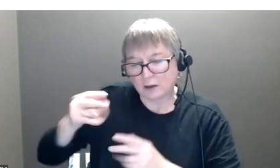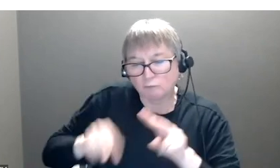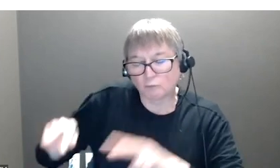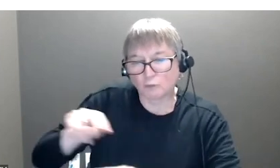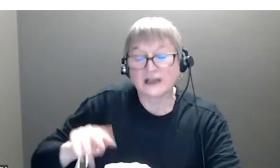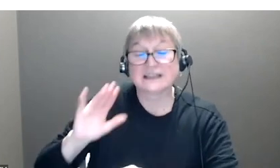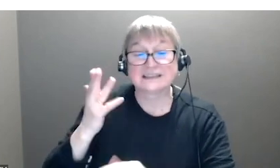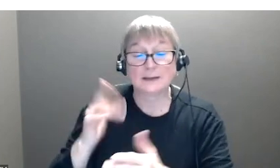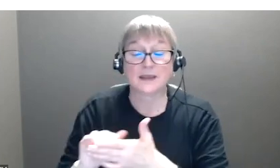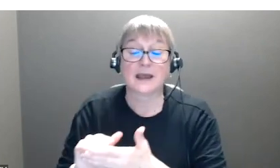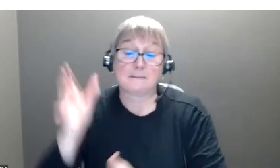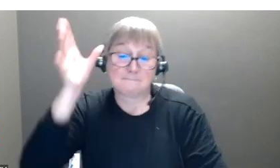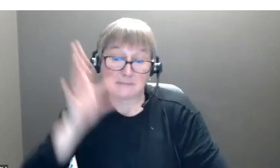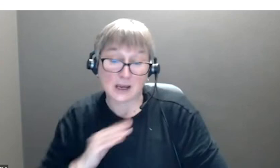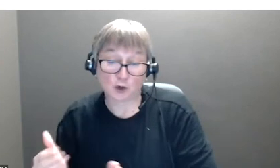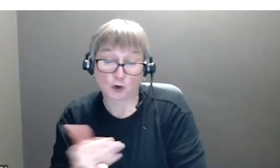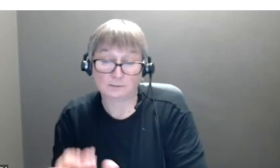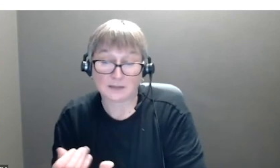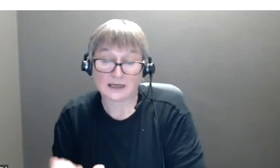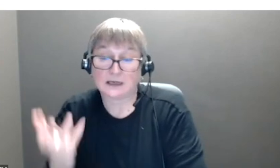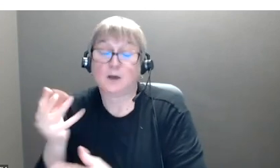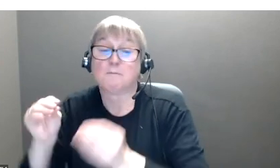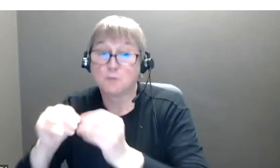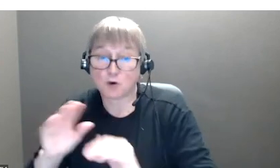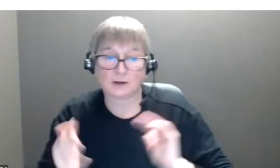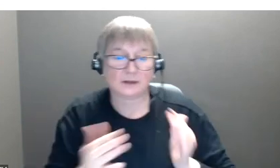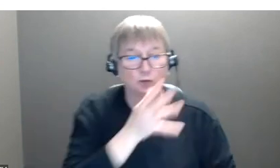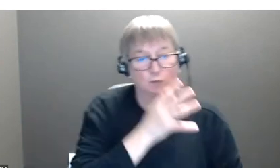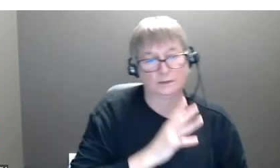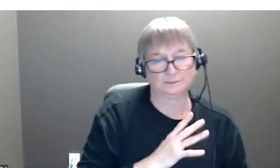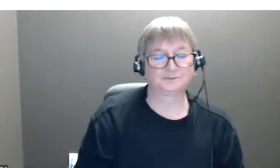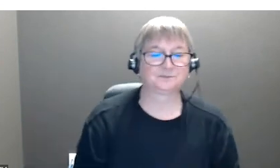Overall, previous evidence of benefits from program participation across all interventions